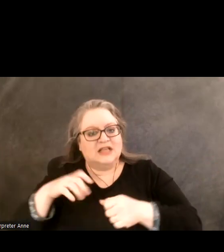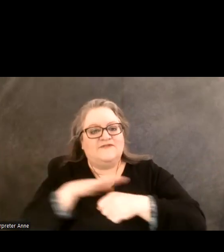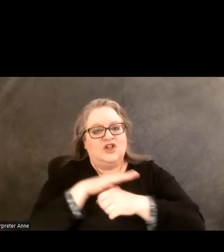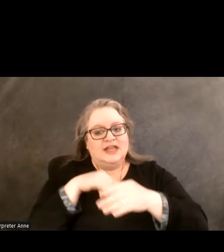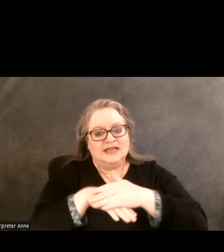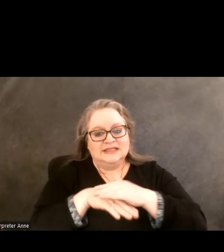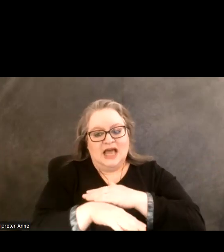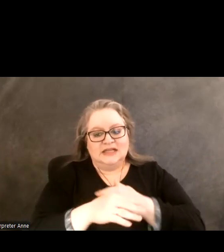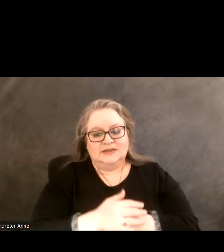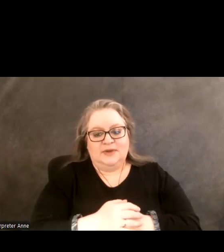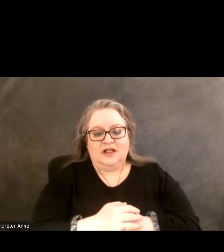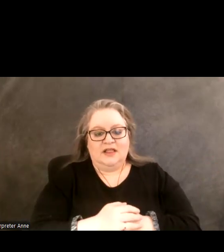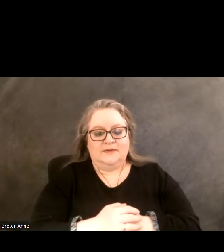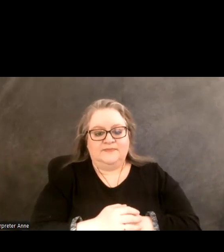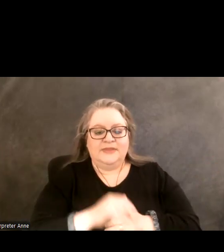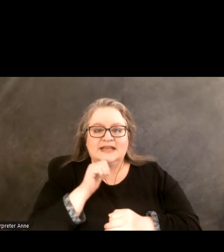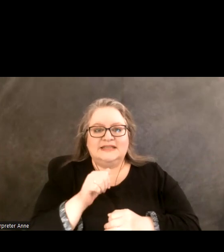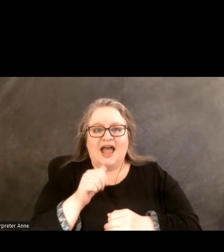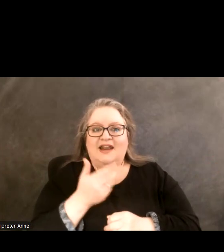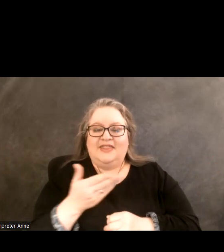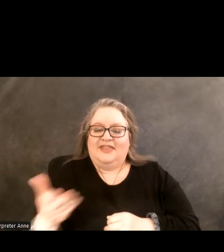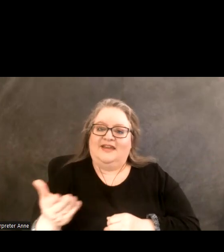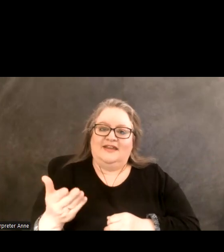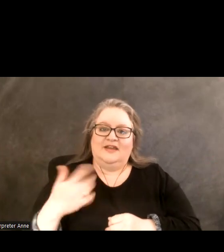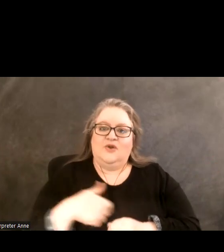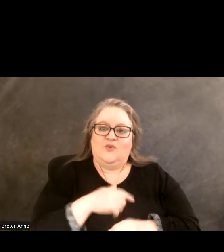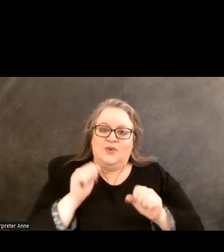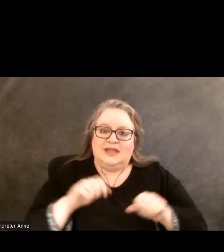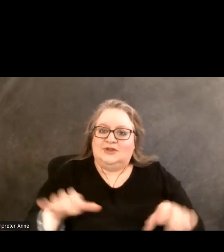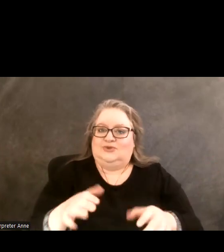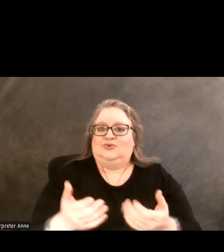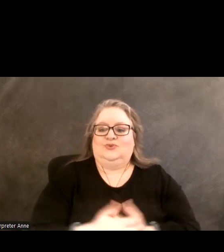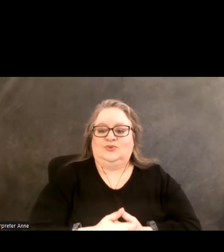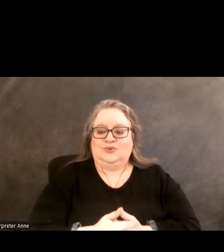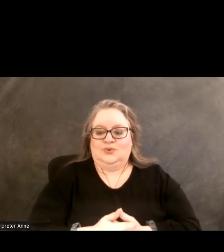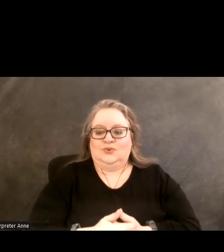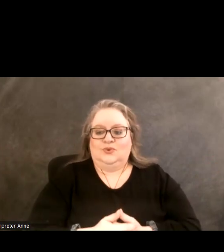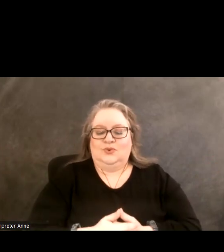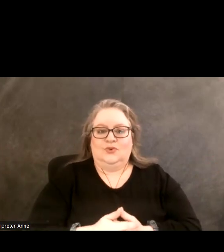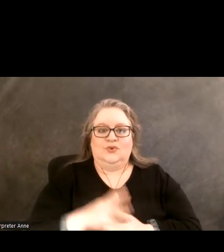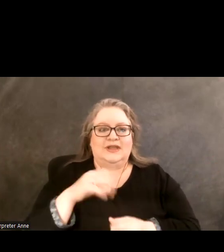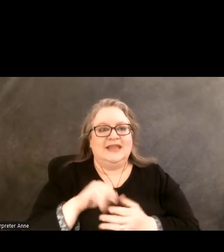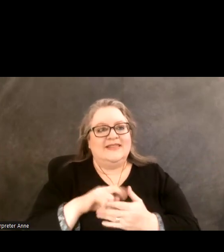is not a thing that we can do in that sort of quick, Patt, oh,